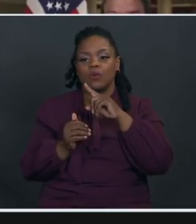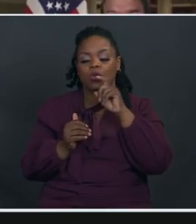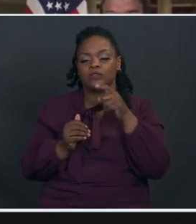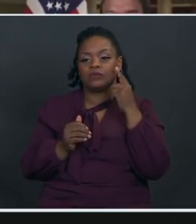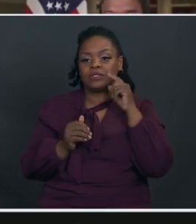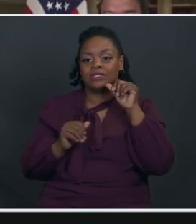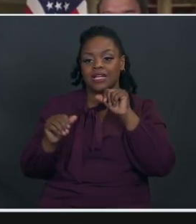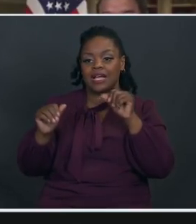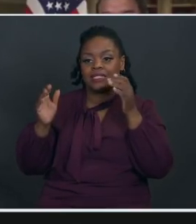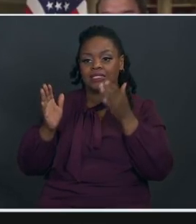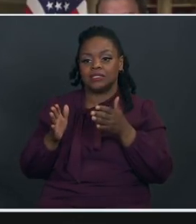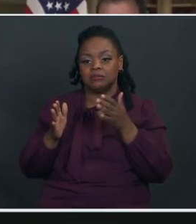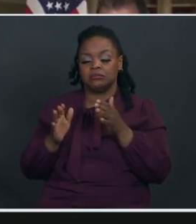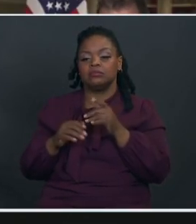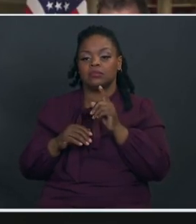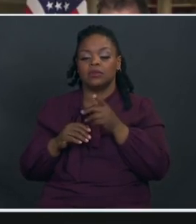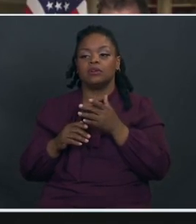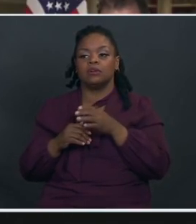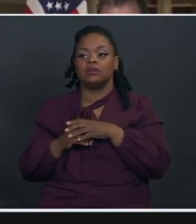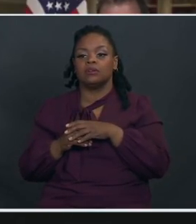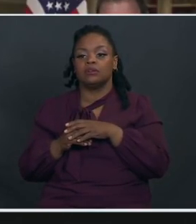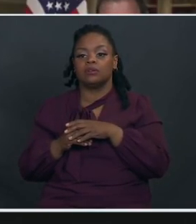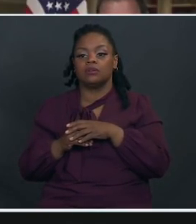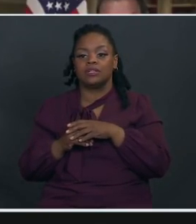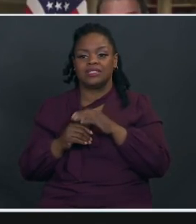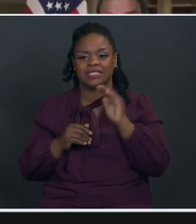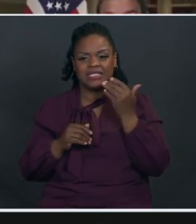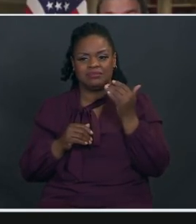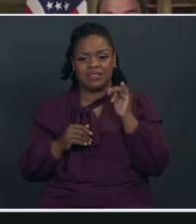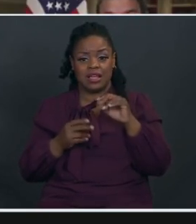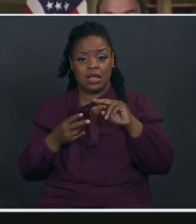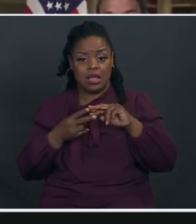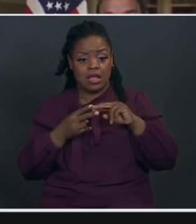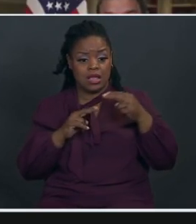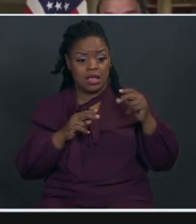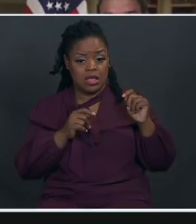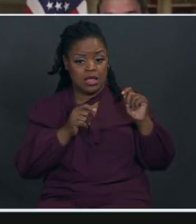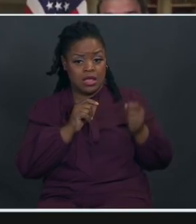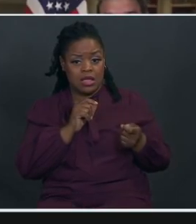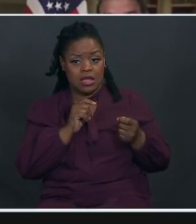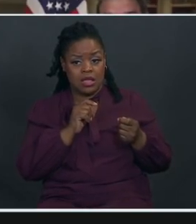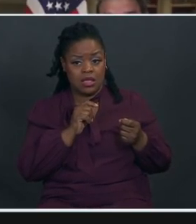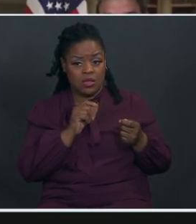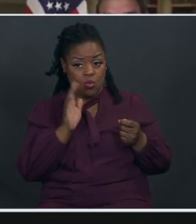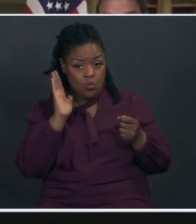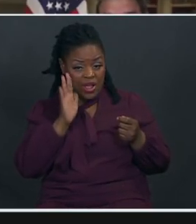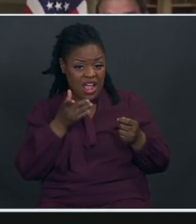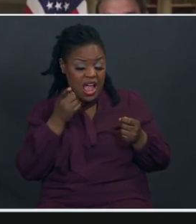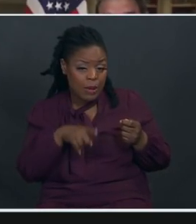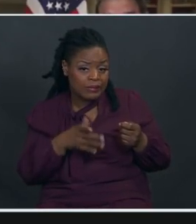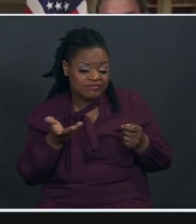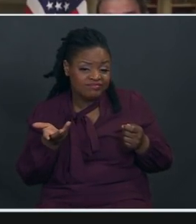but still it seems that the mutations in sars-cov-2 are inevitable and it's really a matter of staying on top of it